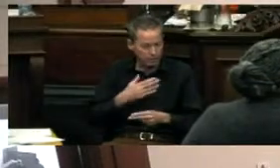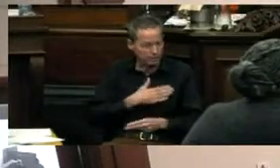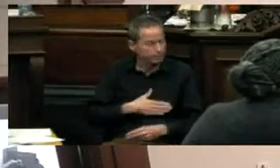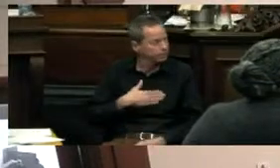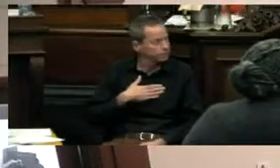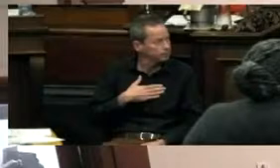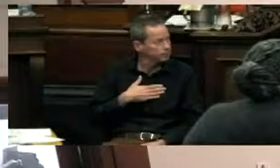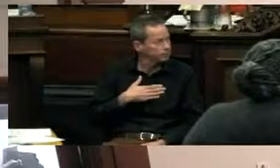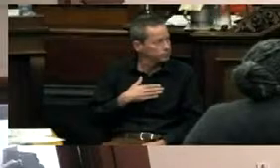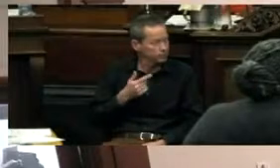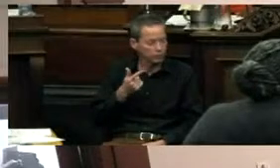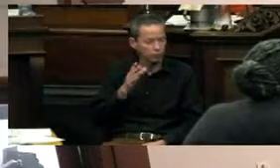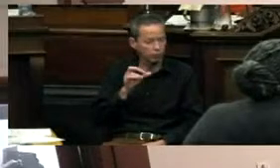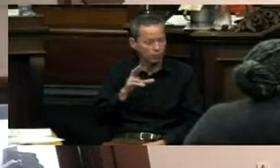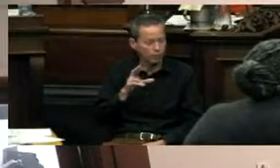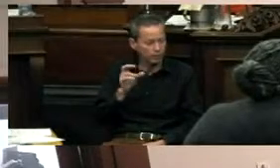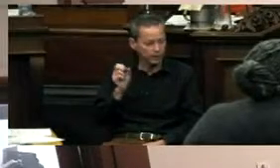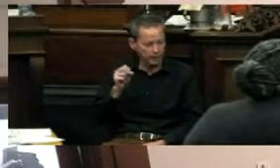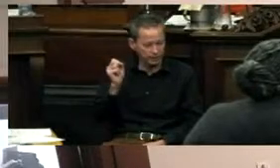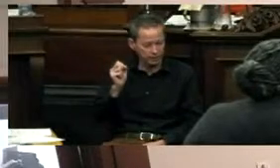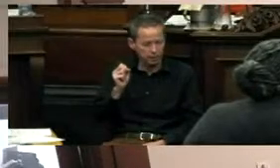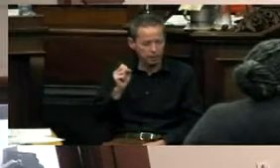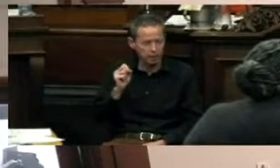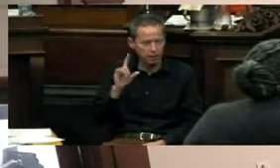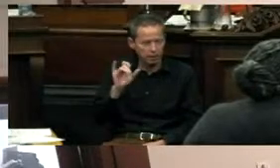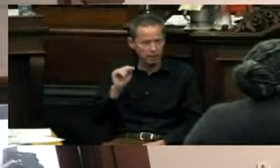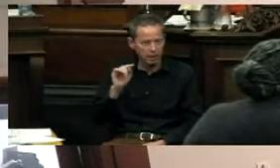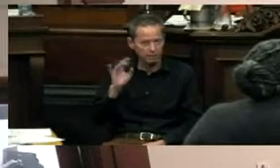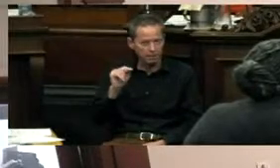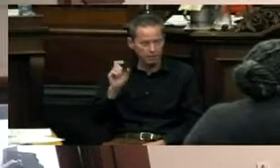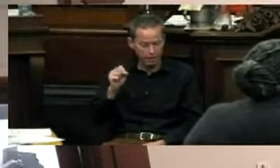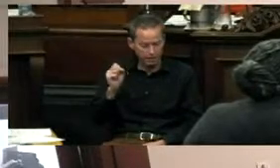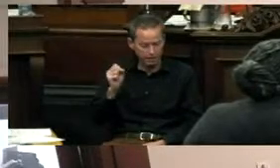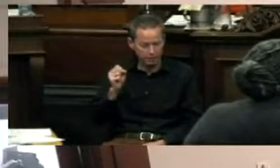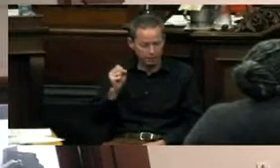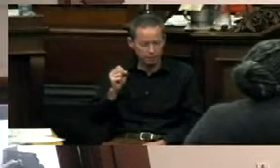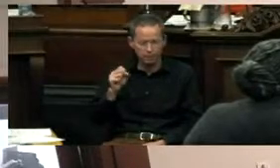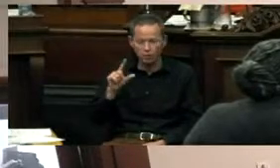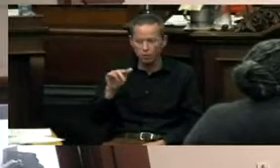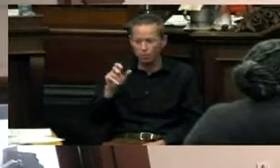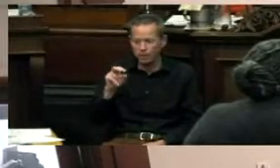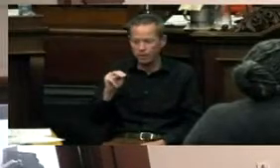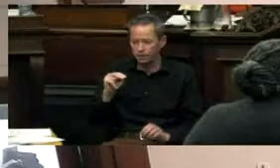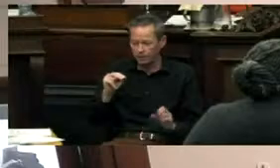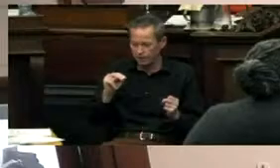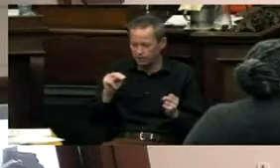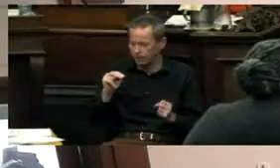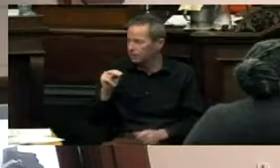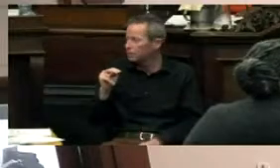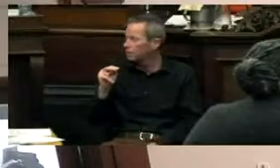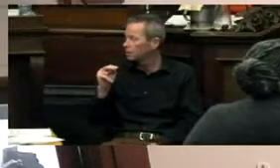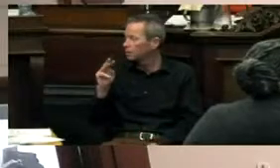moved. Second. It's been moved in second. Now we vote. Roll call. Vote, please. Council